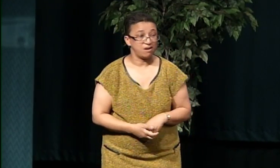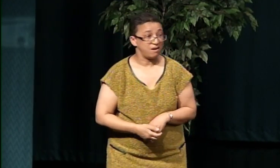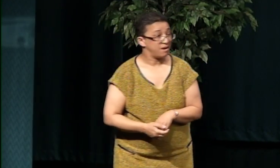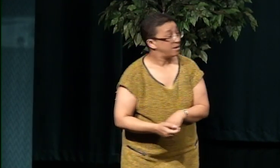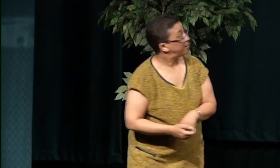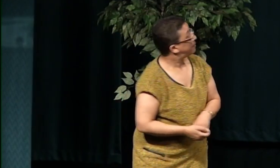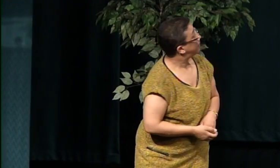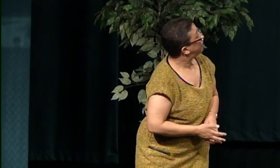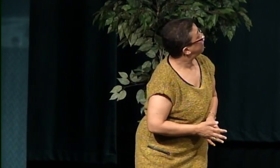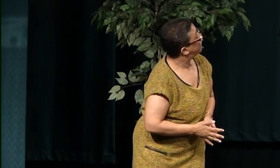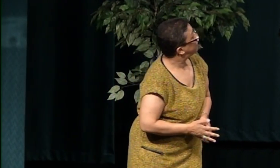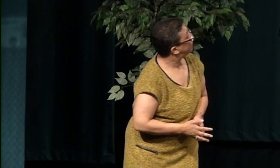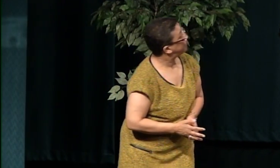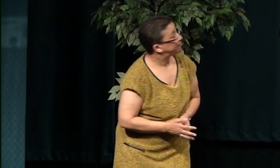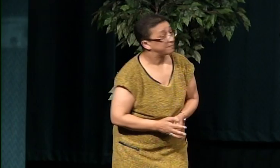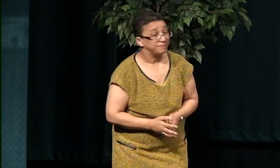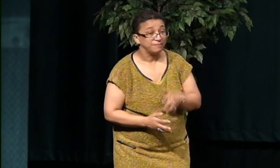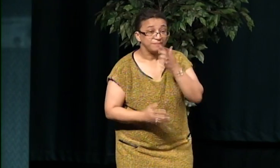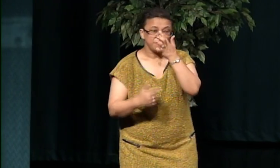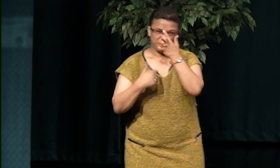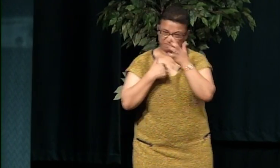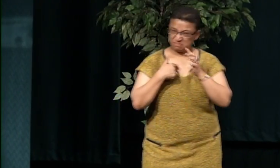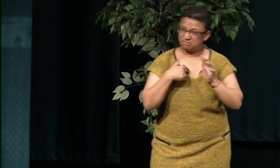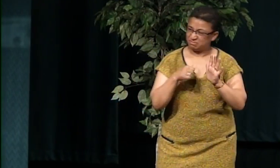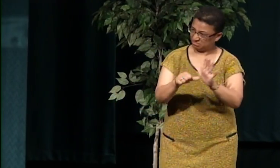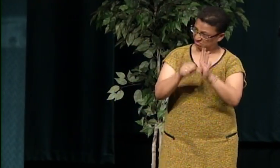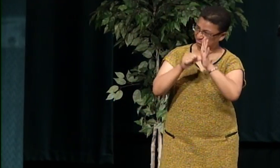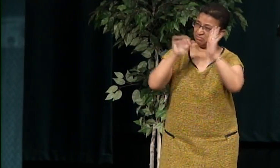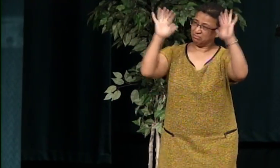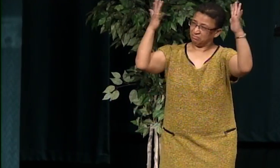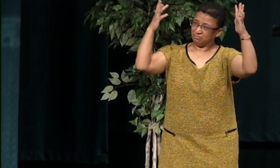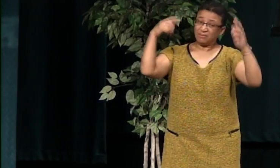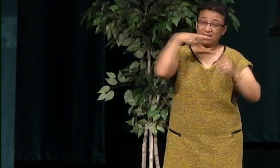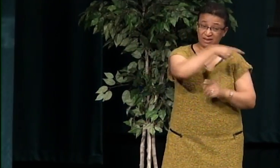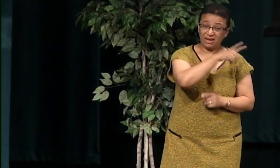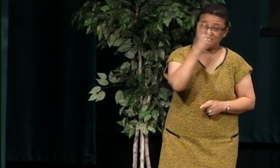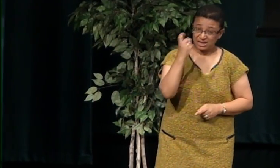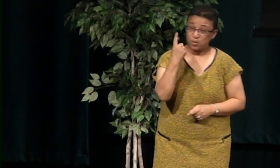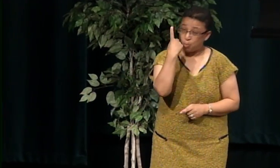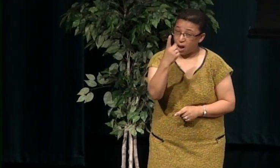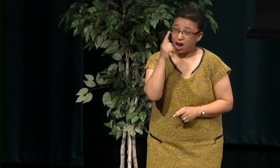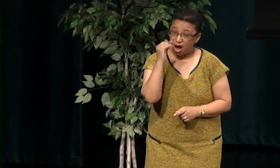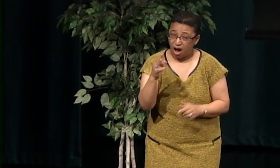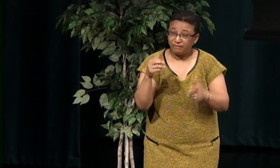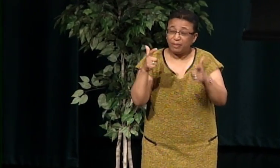That's work in process for ratification.